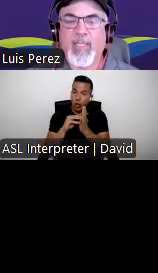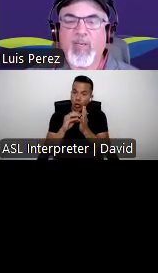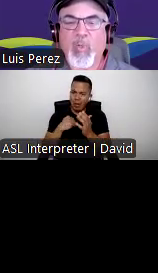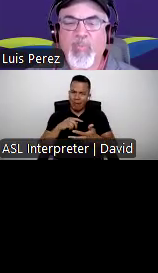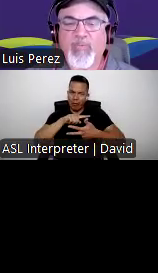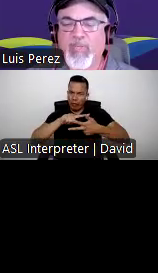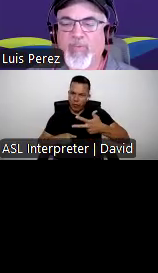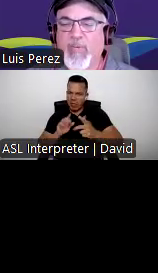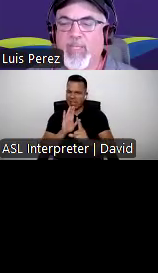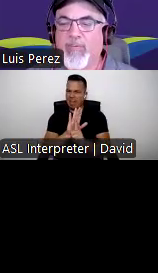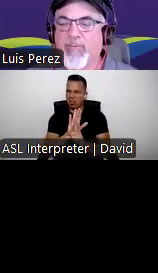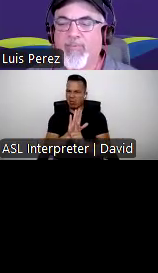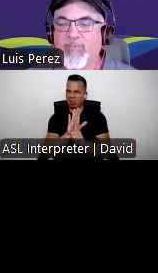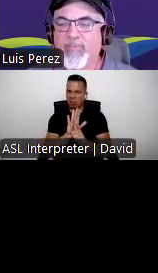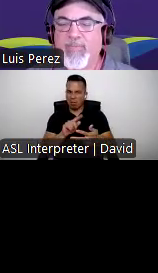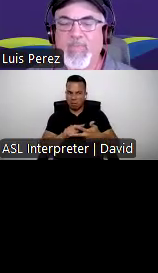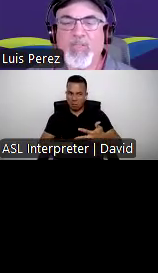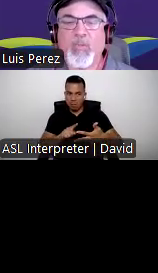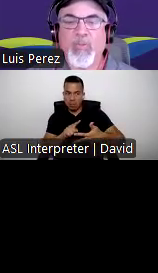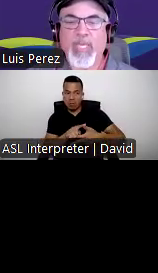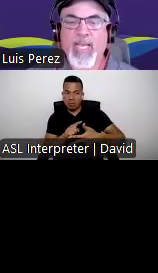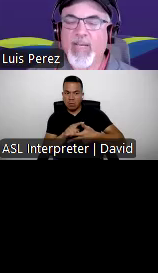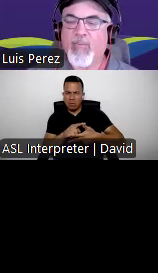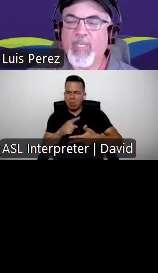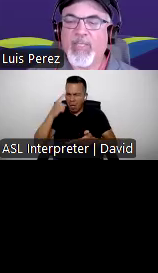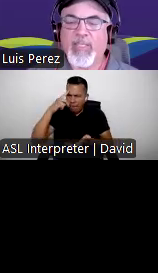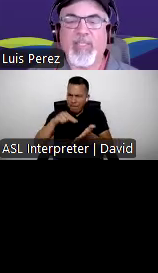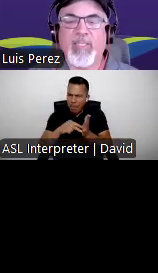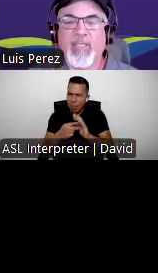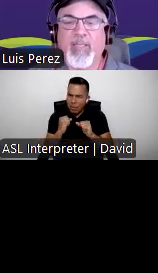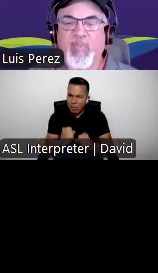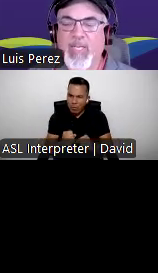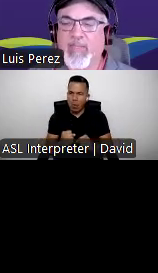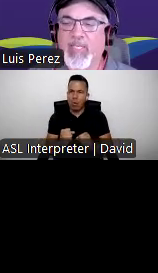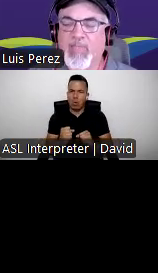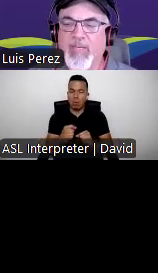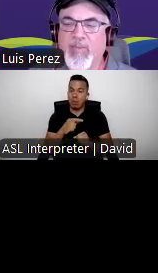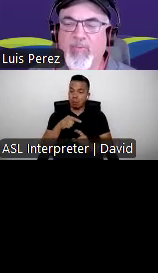They're purposeful and reflective. So, they act with intention, but at the same time, they're